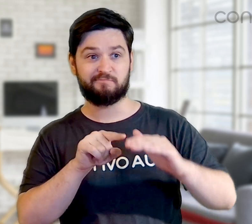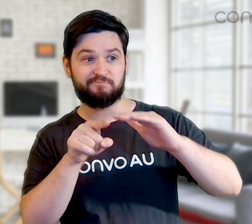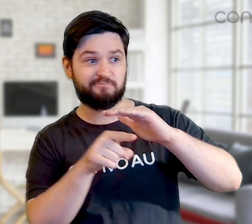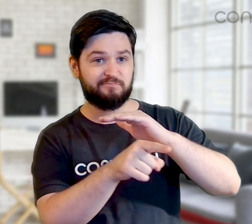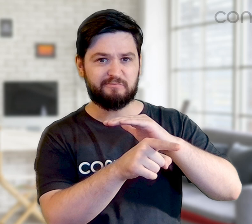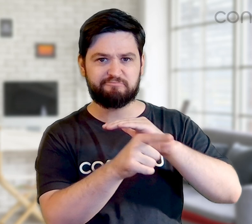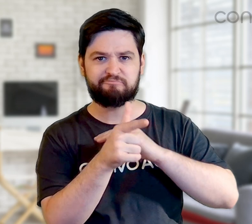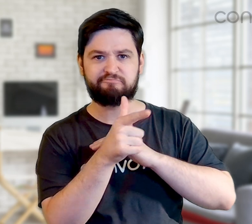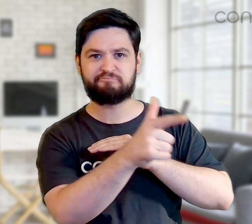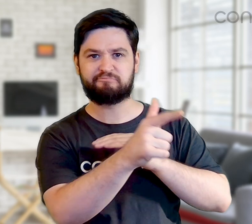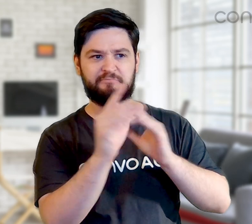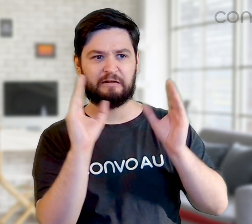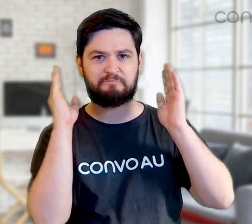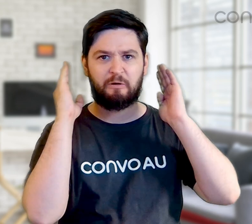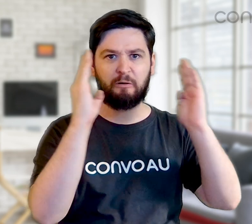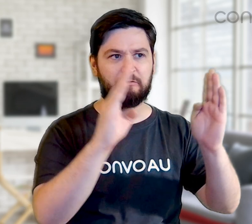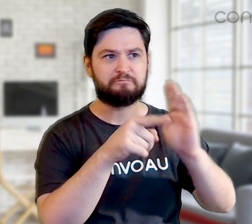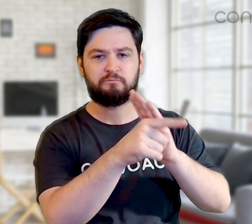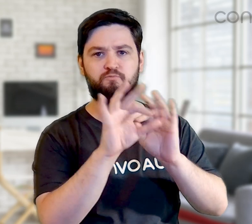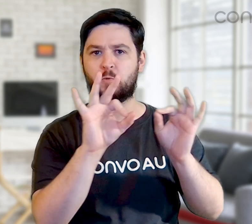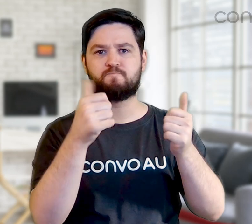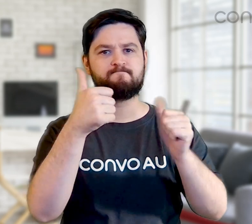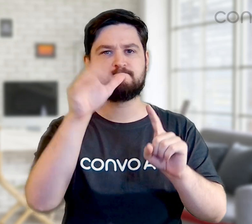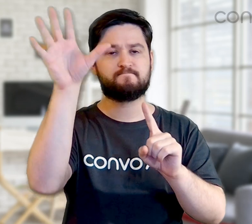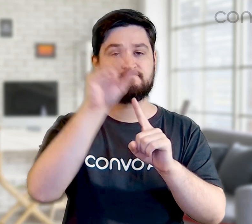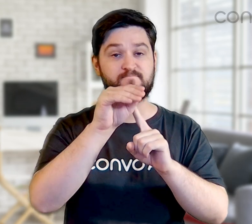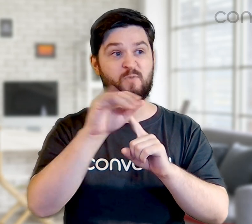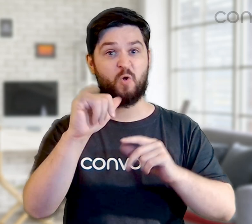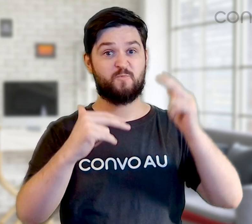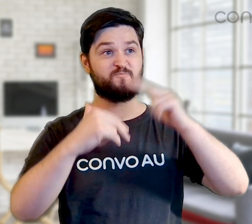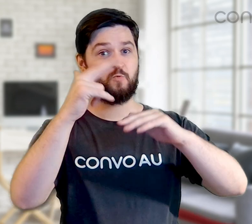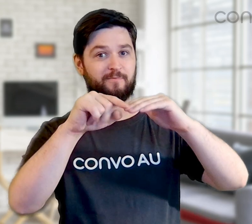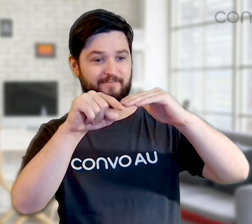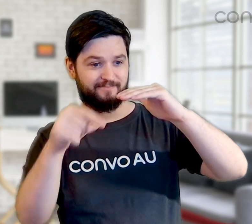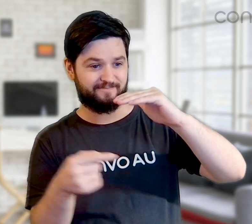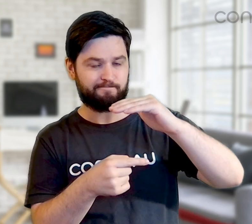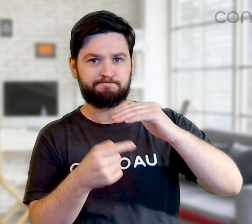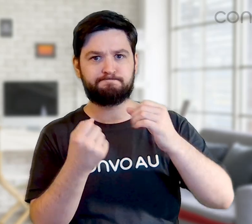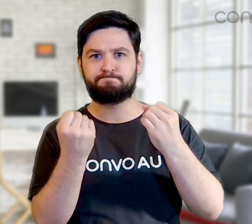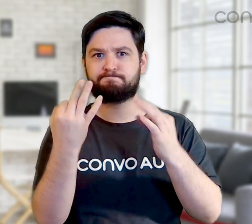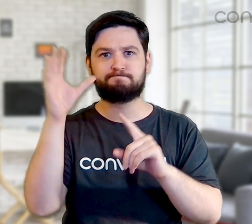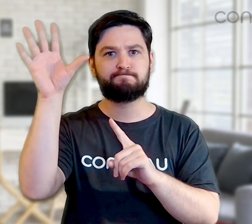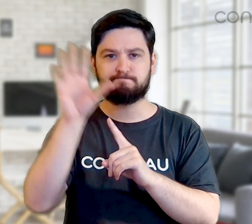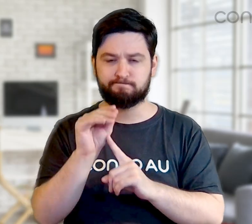In some remote areas and in basements you may experience poor mobile reception which can affect your access to our app.